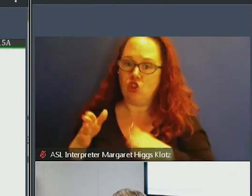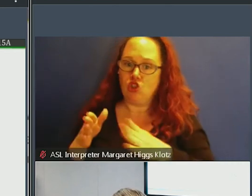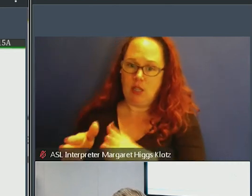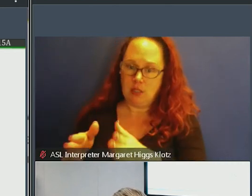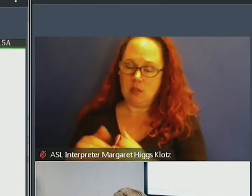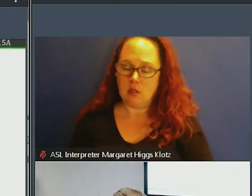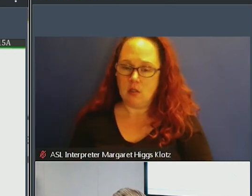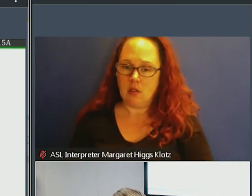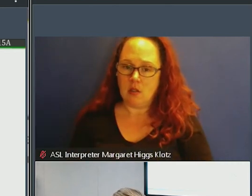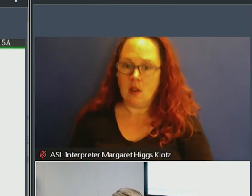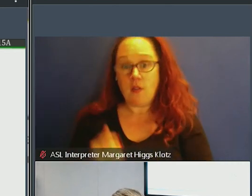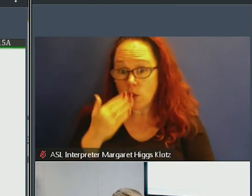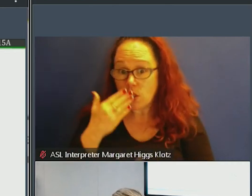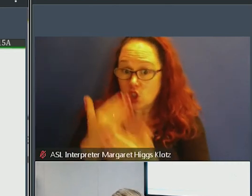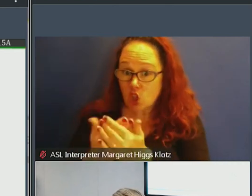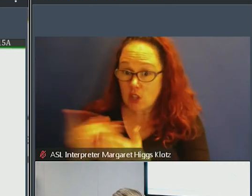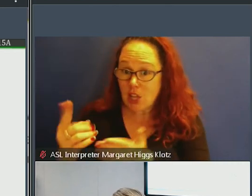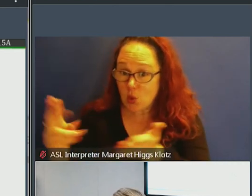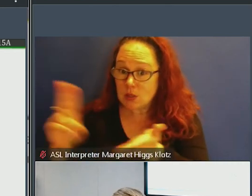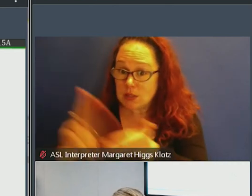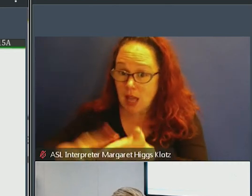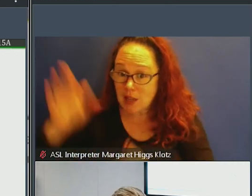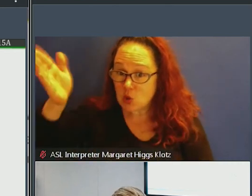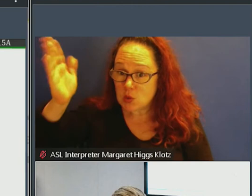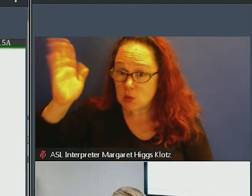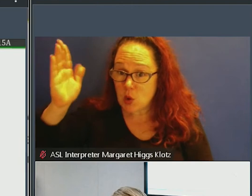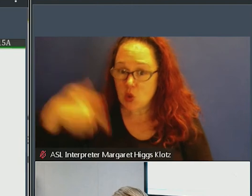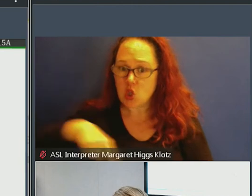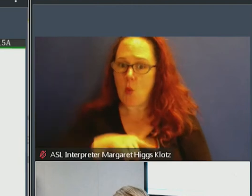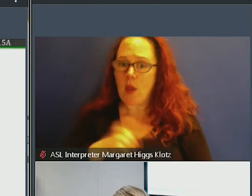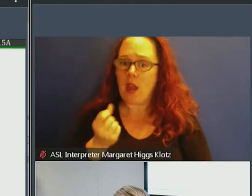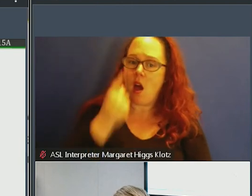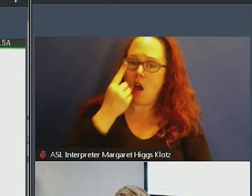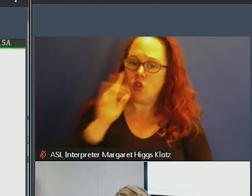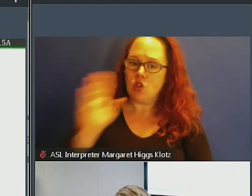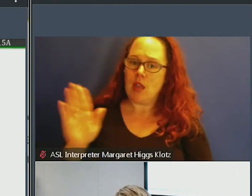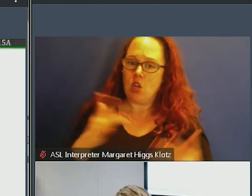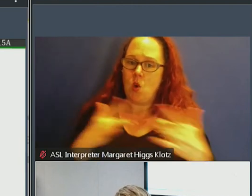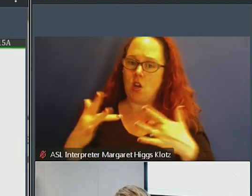that you all signed up to speak so that we can hear your concerns. And so that the County can hear your services as well. So, thanks.